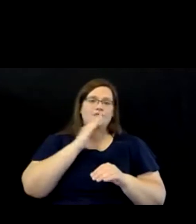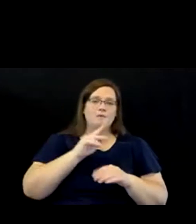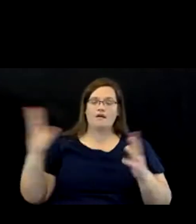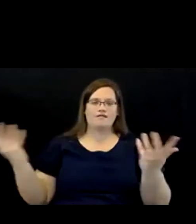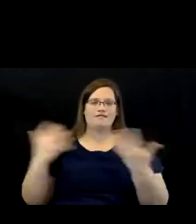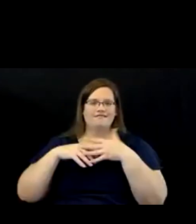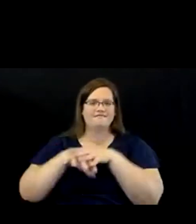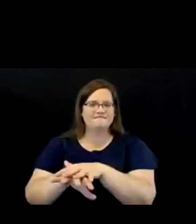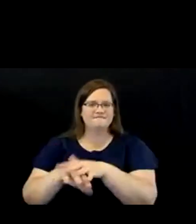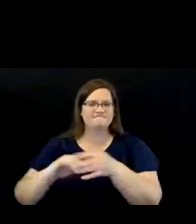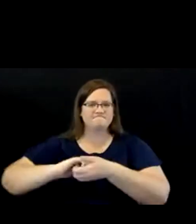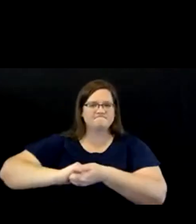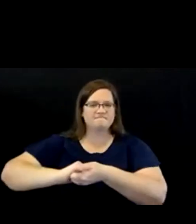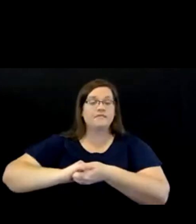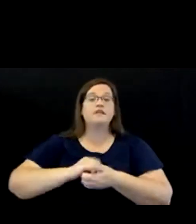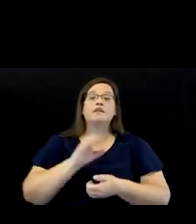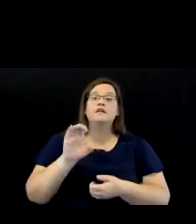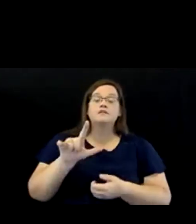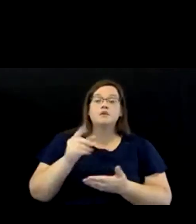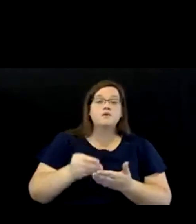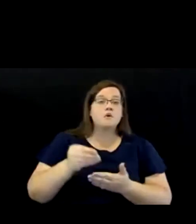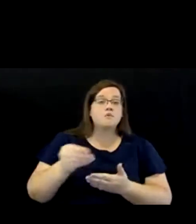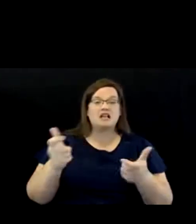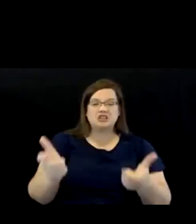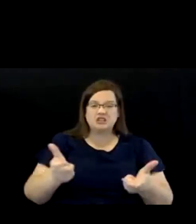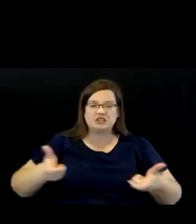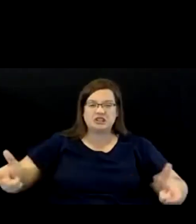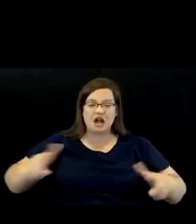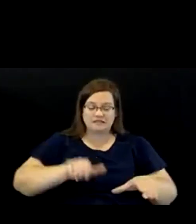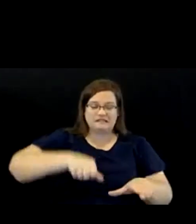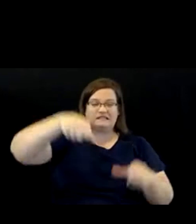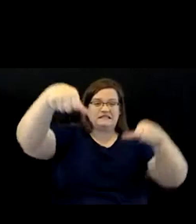of CILs who bought giant freezers. So that they can store food because those